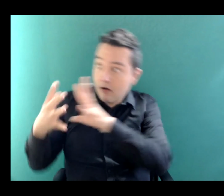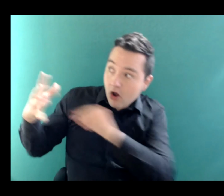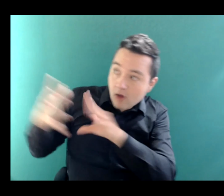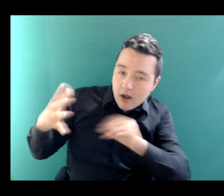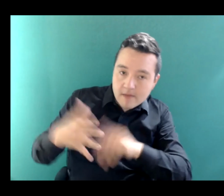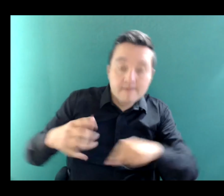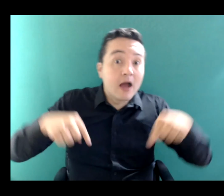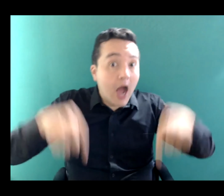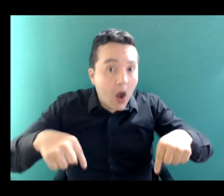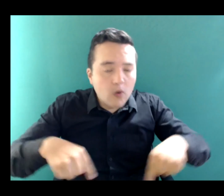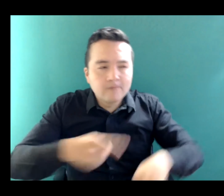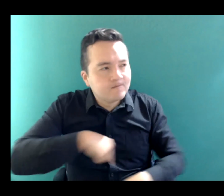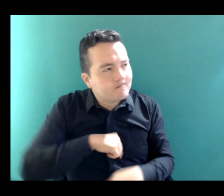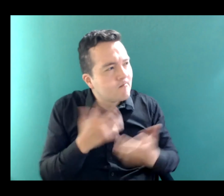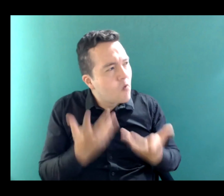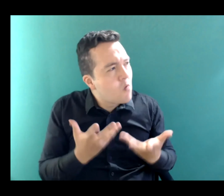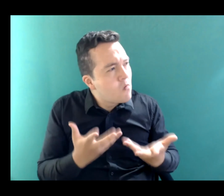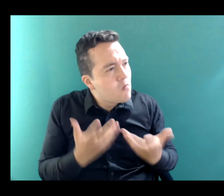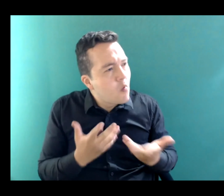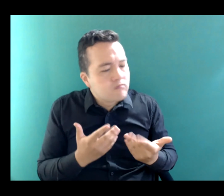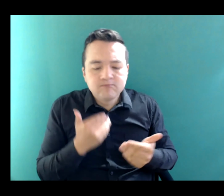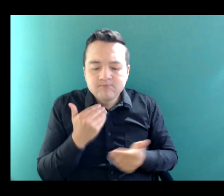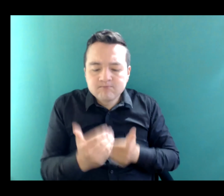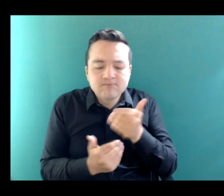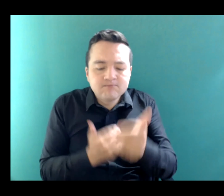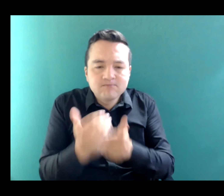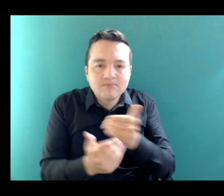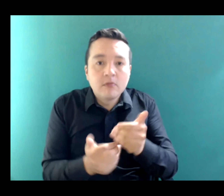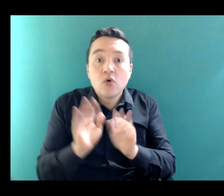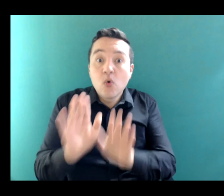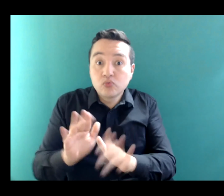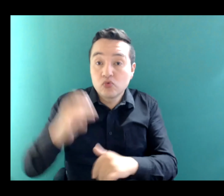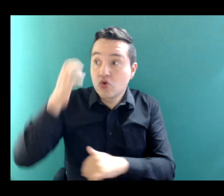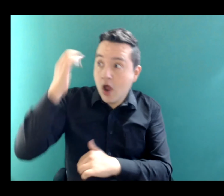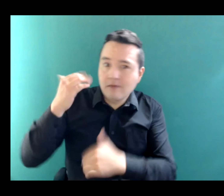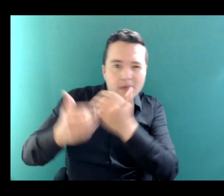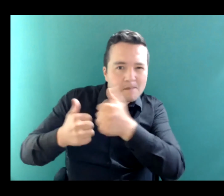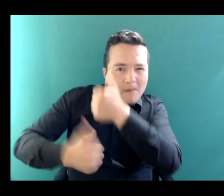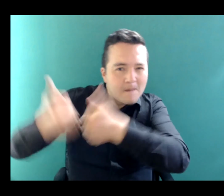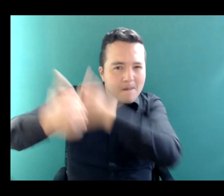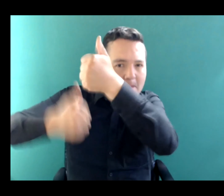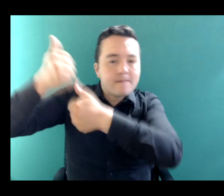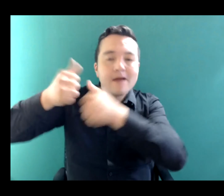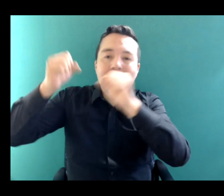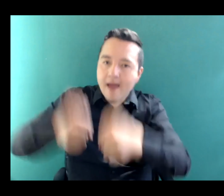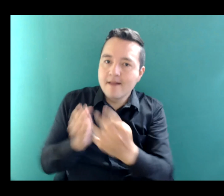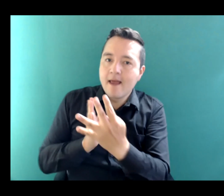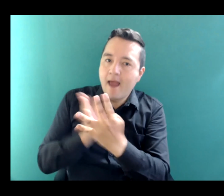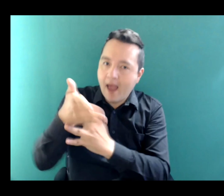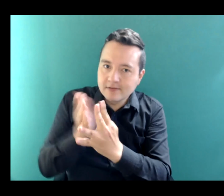Trying to connect with civil society but also trying to work hard with companies, big companies. Because they need to be an example.